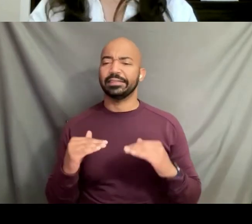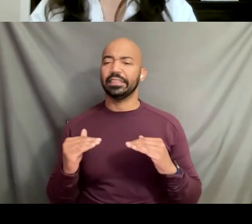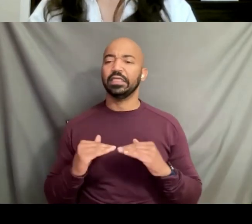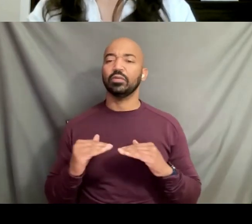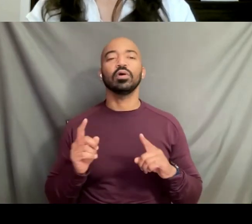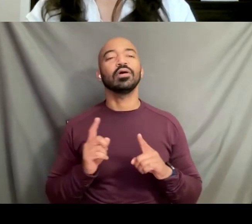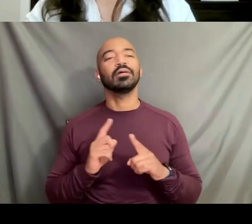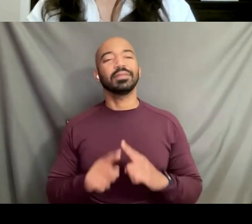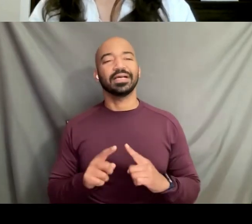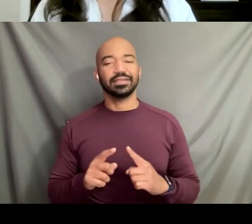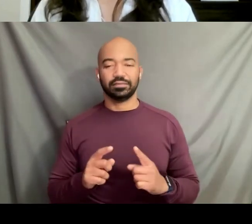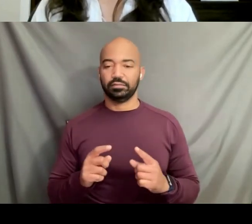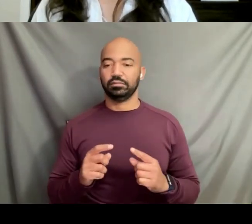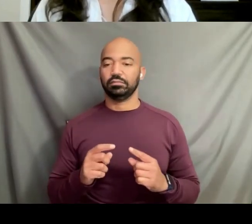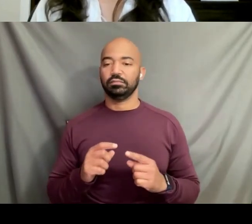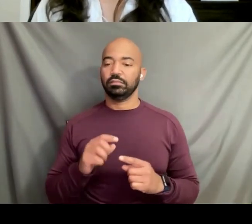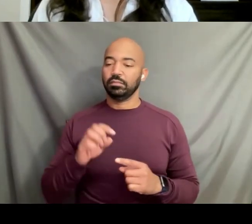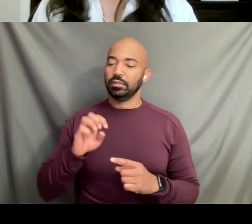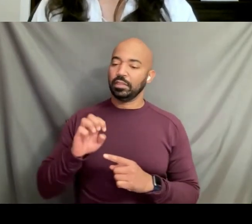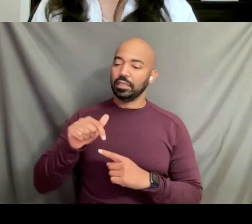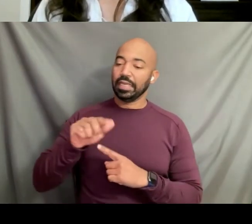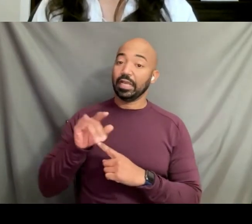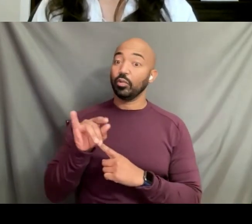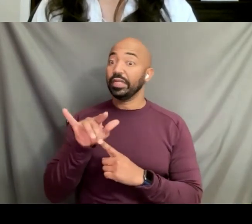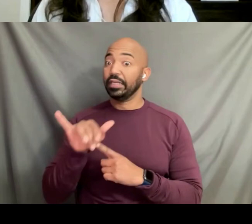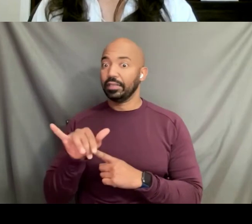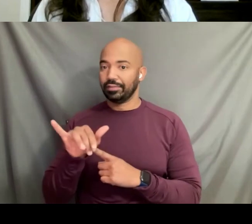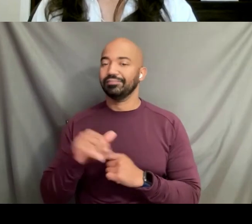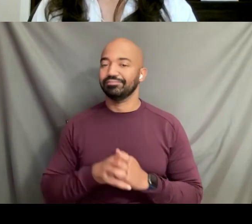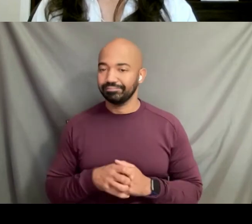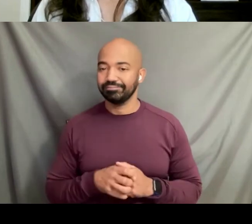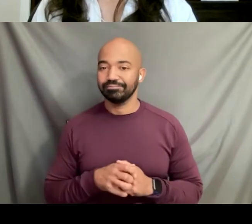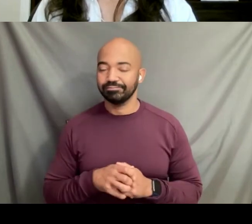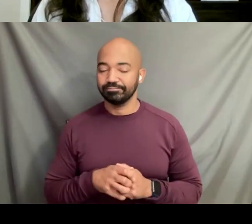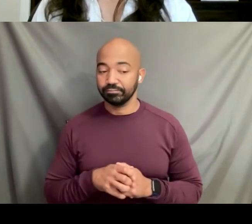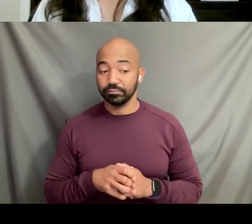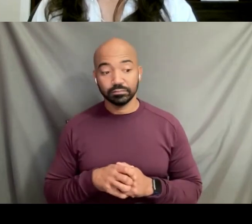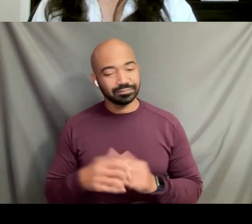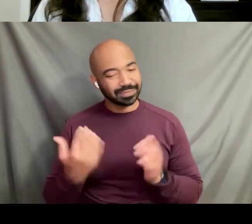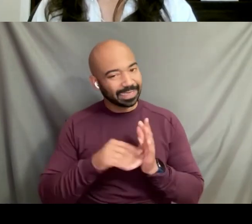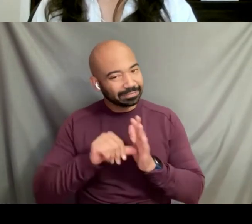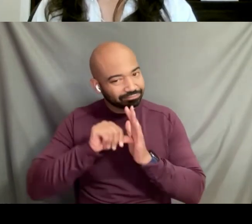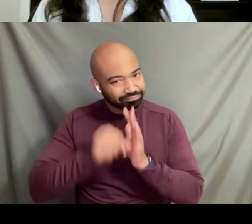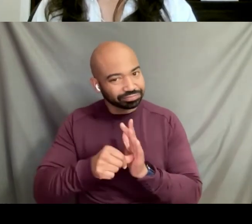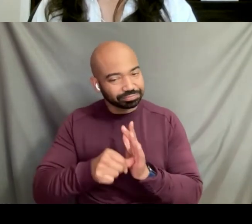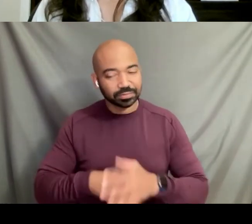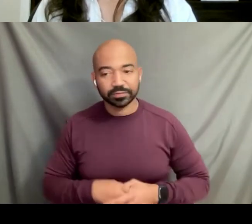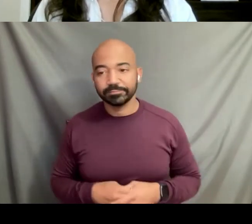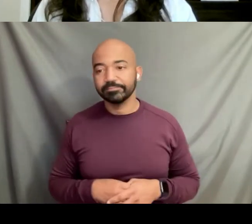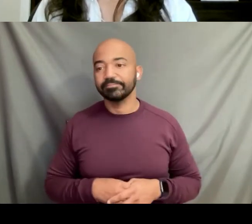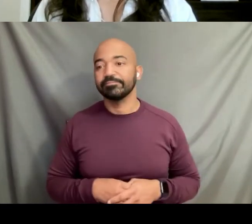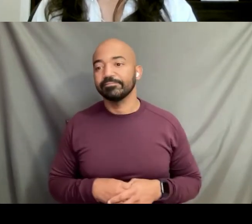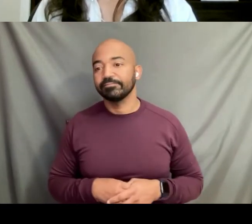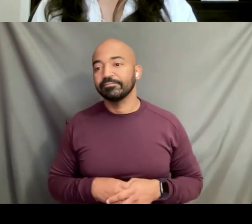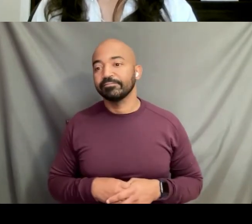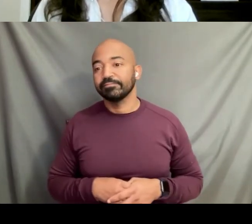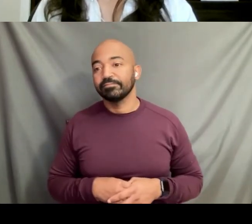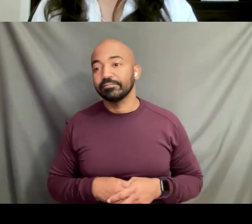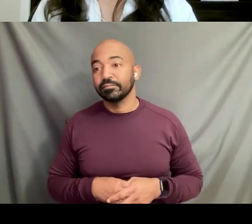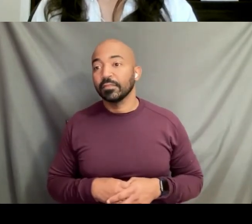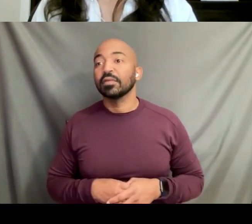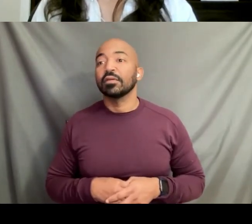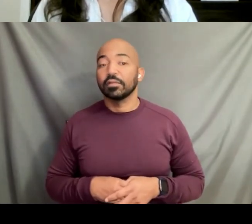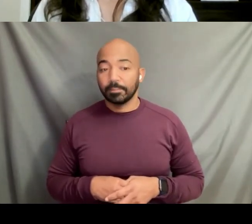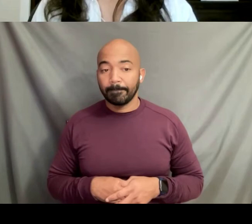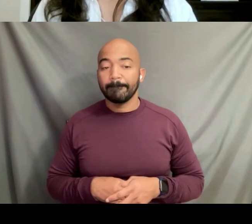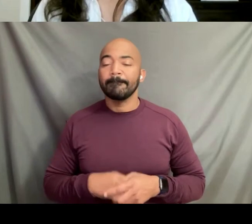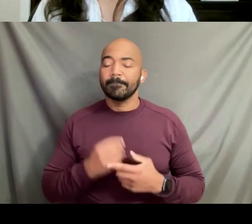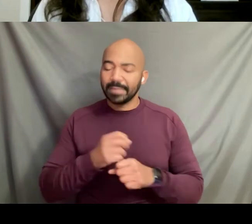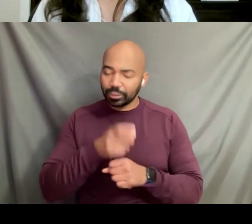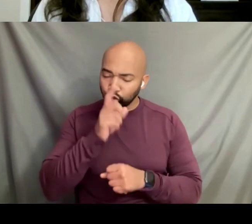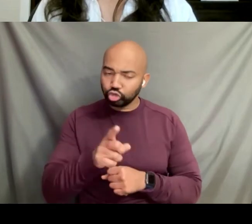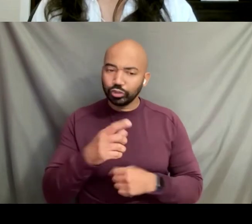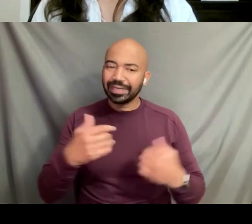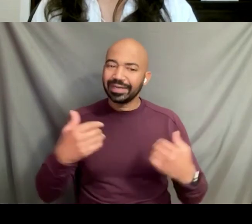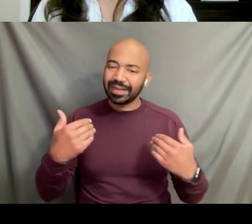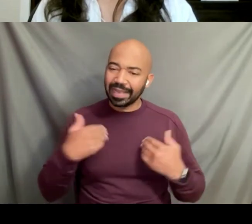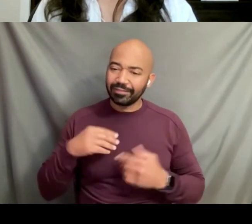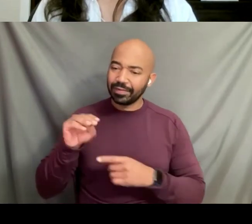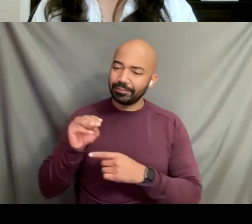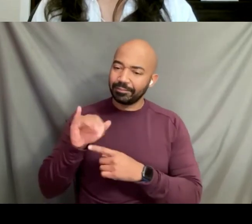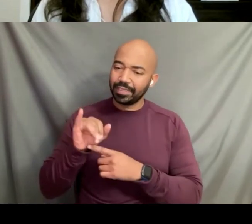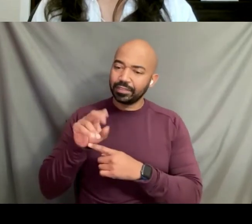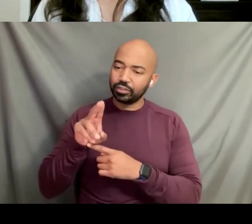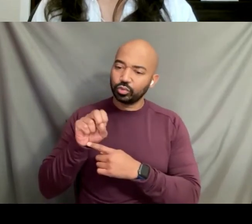and again, I want to emphasize on the need to make MIUSA gain more presence in the U.S.